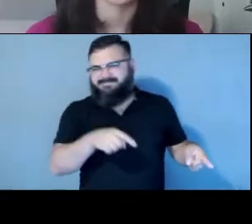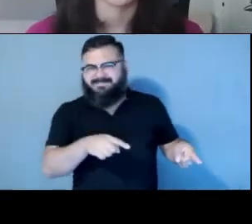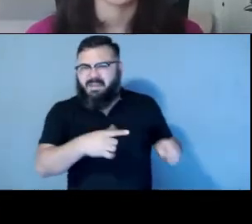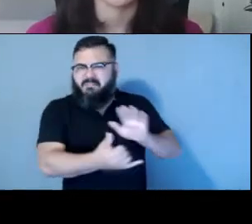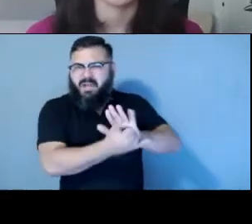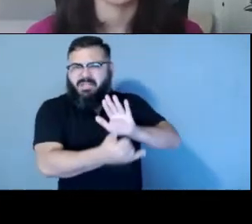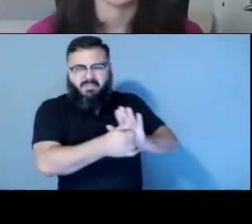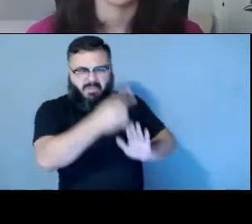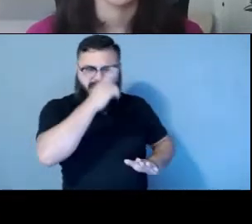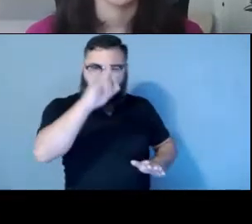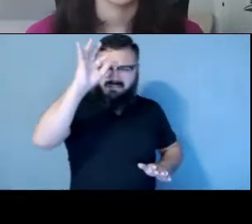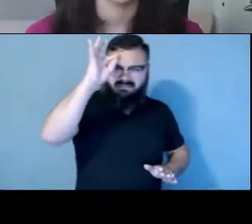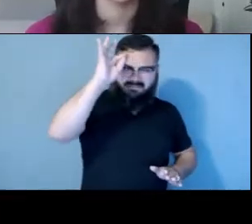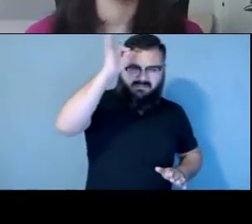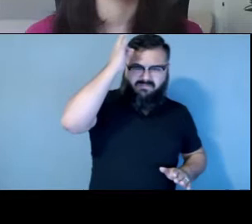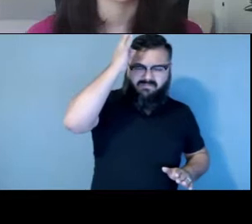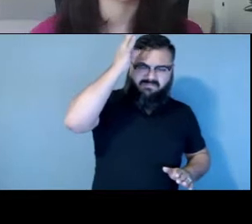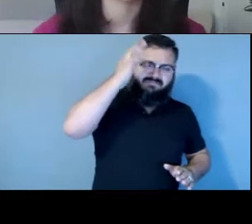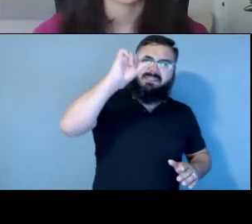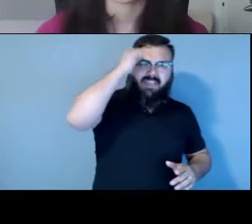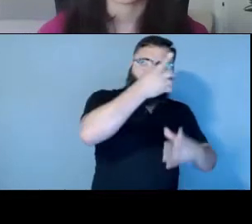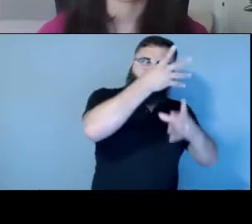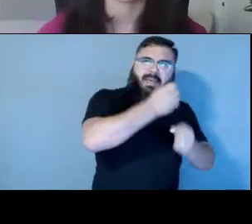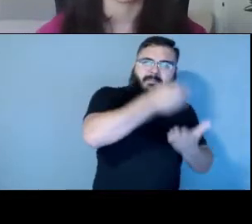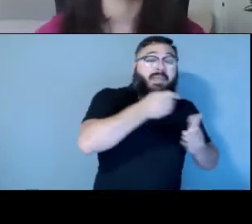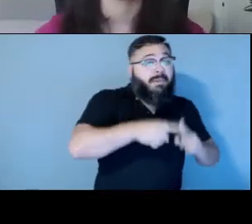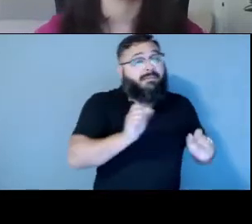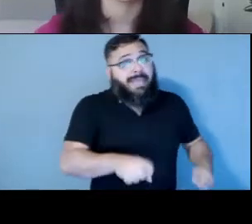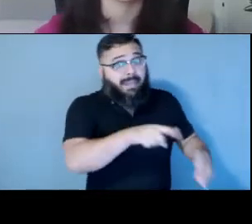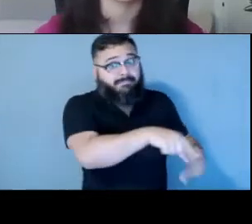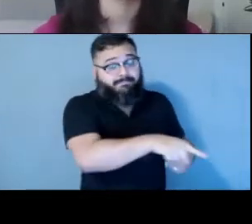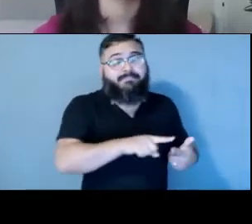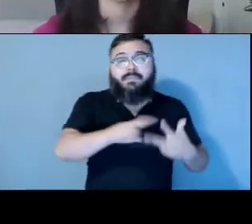under Section 504, and also the Texas Labor Code, which is the state law,